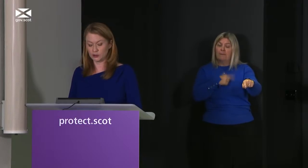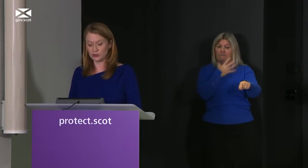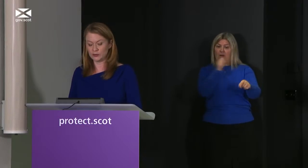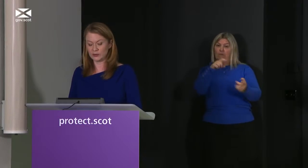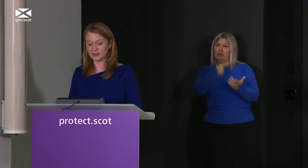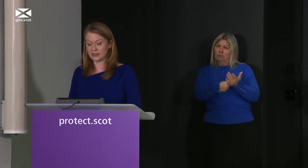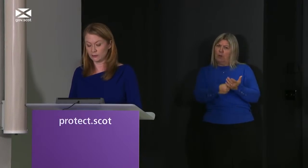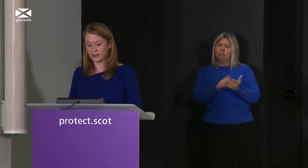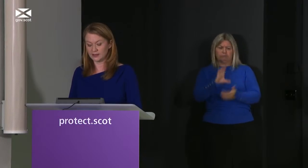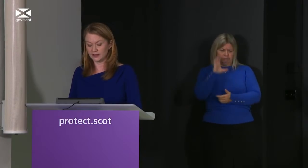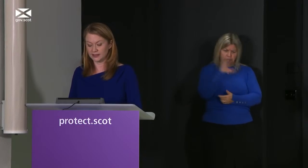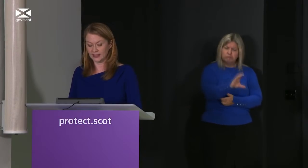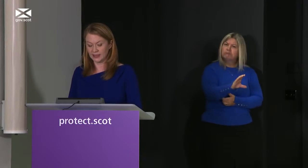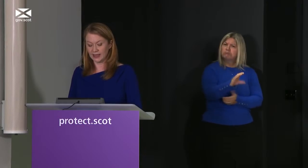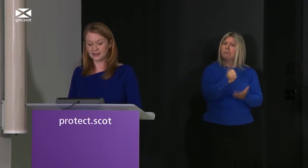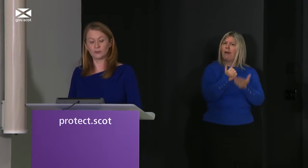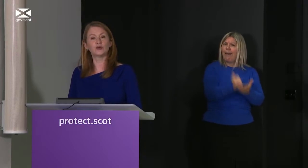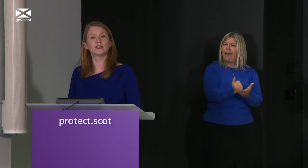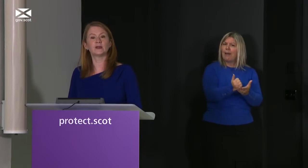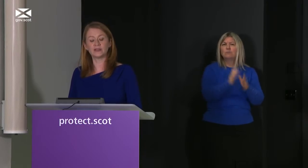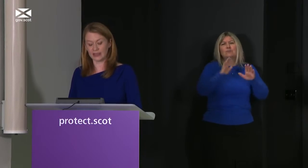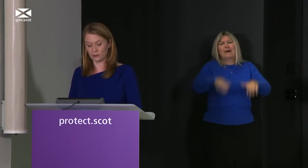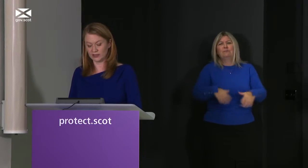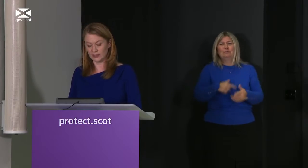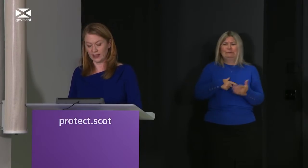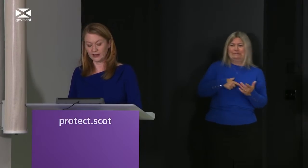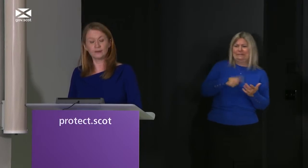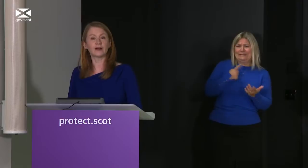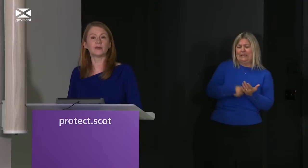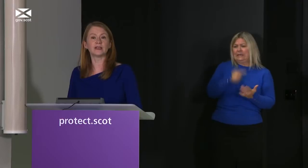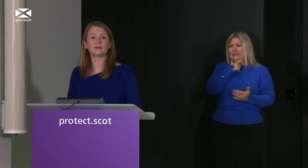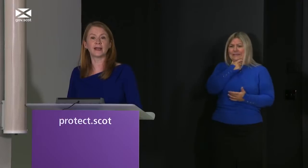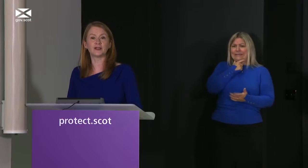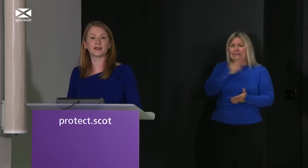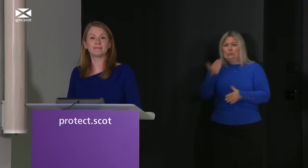choose between self-isolating and supporting themselves and their families financially.